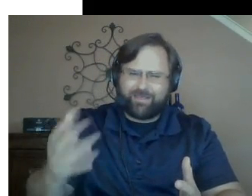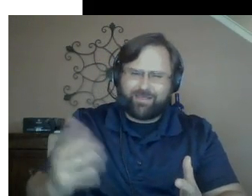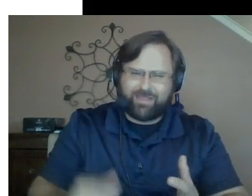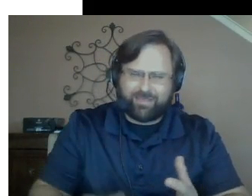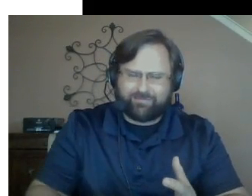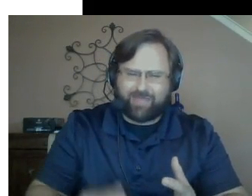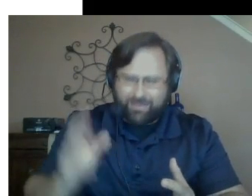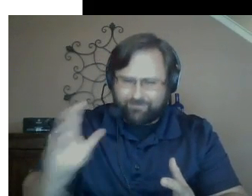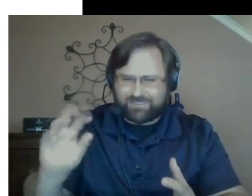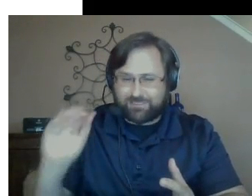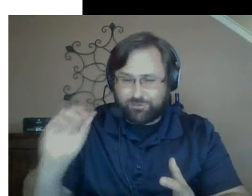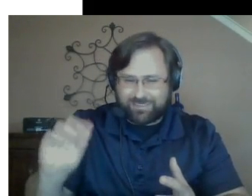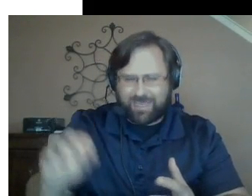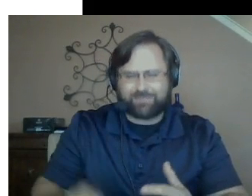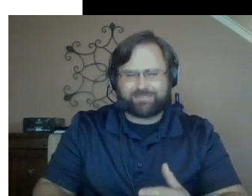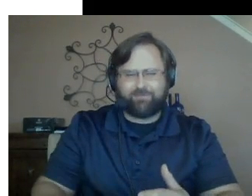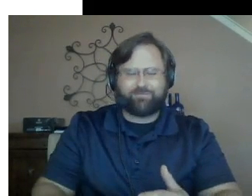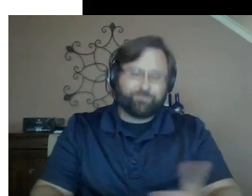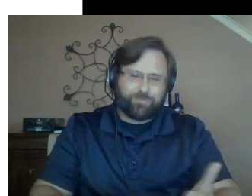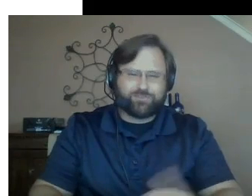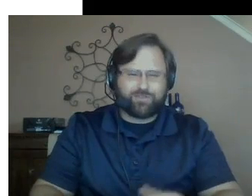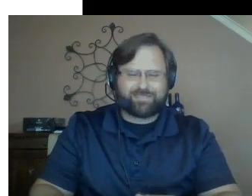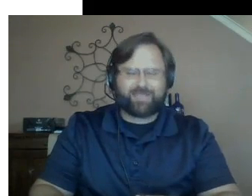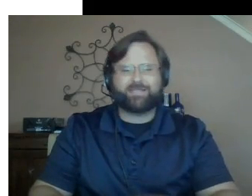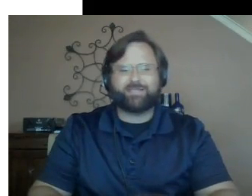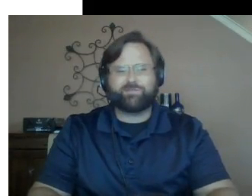they give that emphasis to the time itself so that second sentence would be